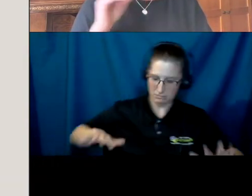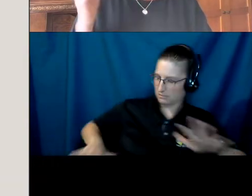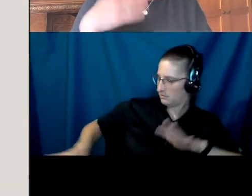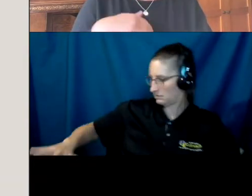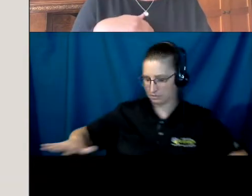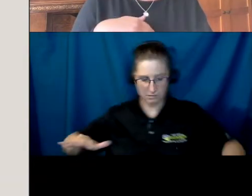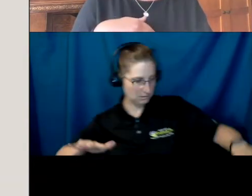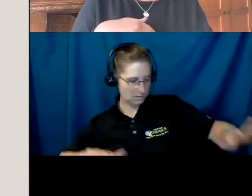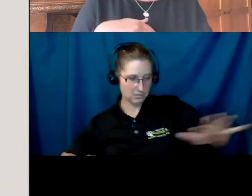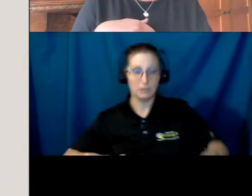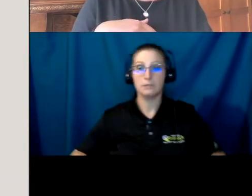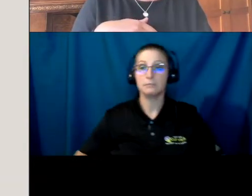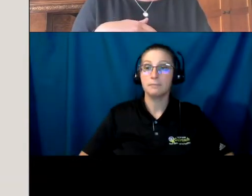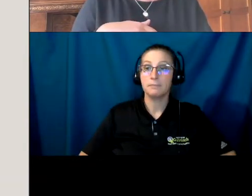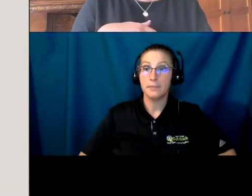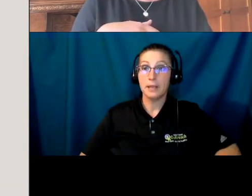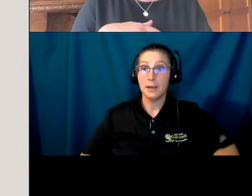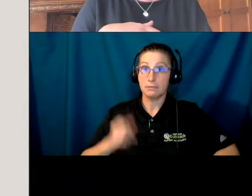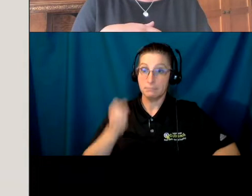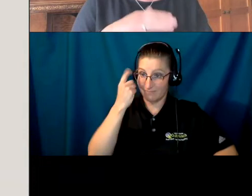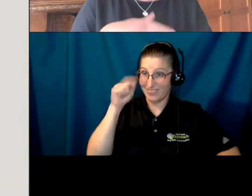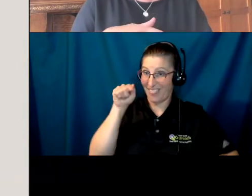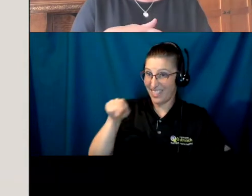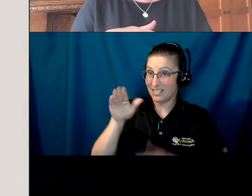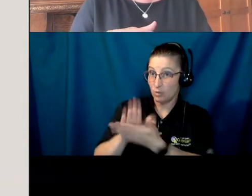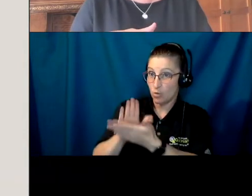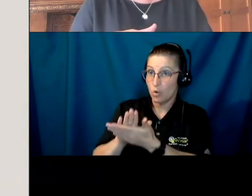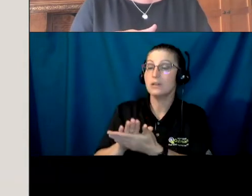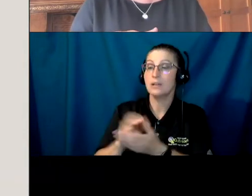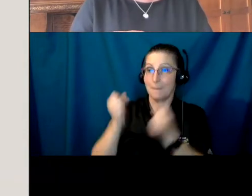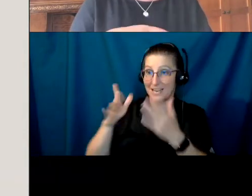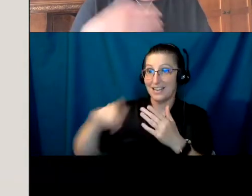a lot of students at this school too, who also had autism spectrum disorder. And I also